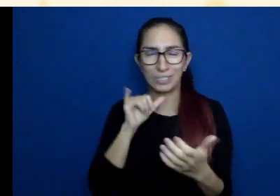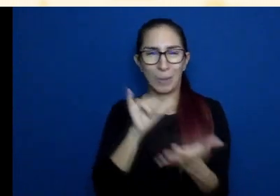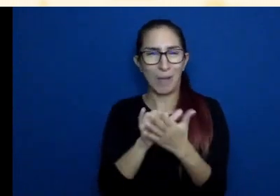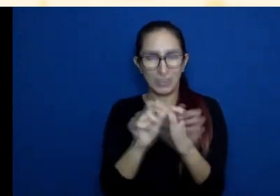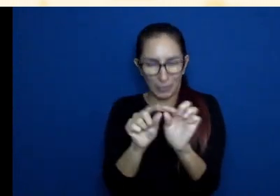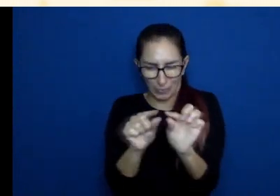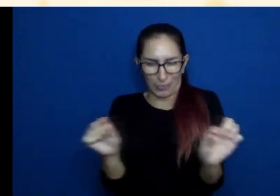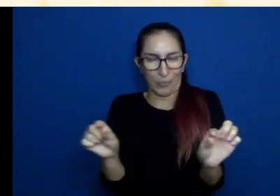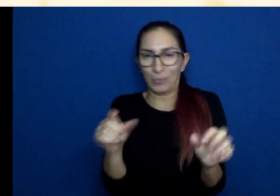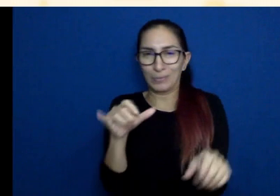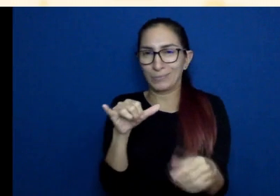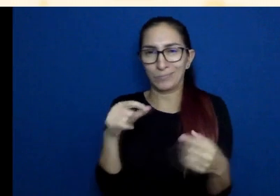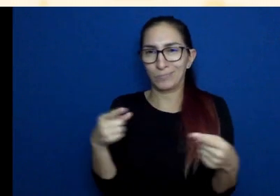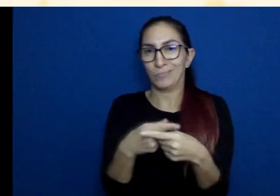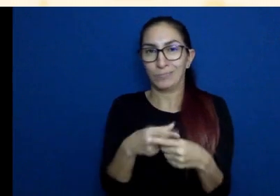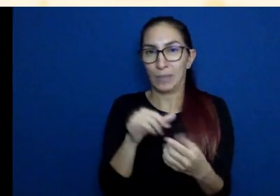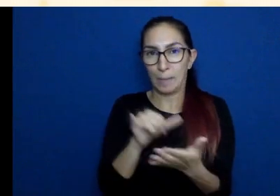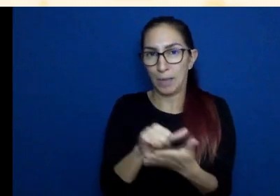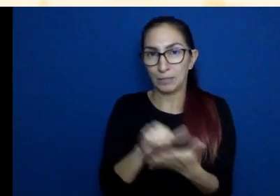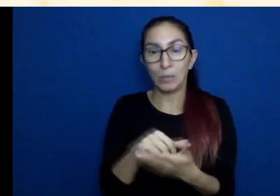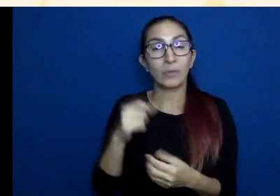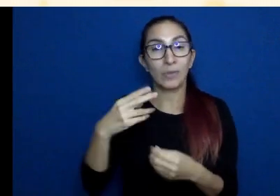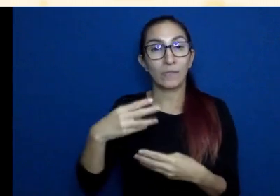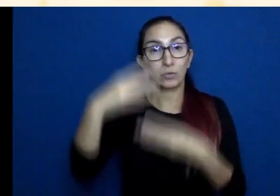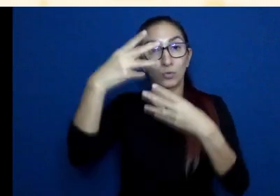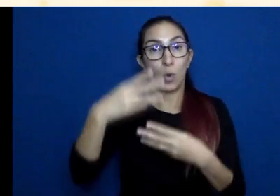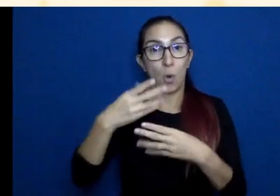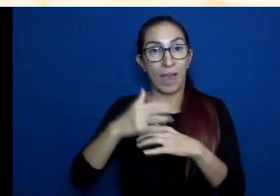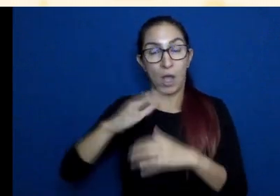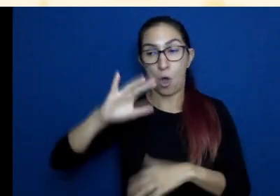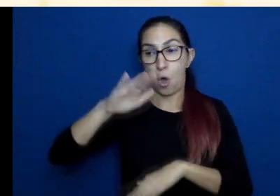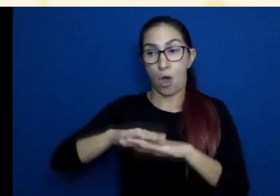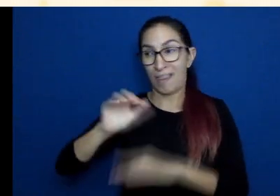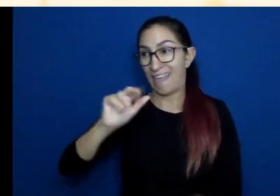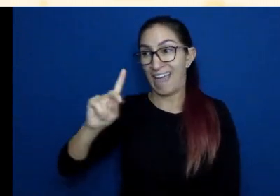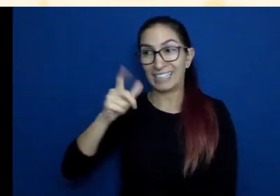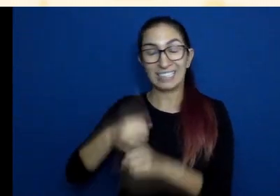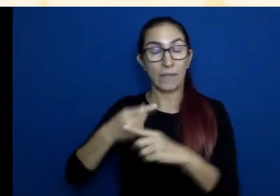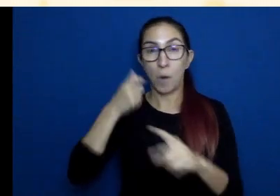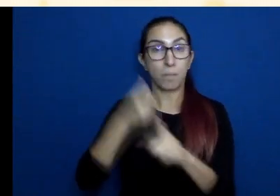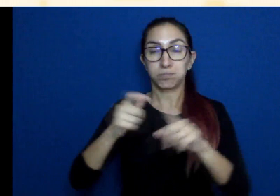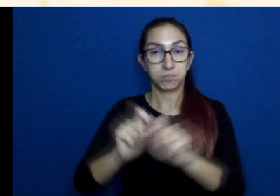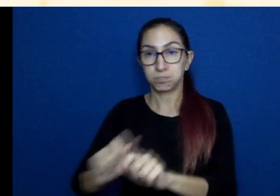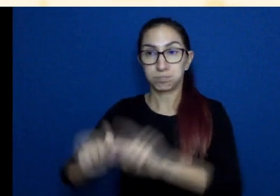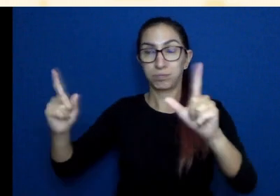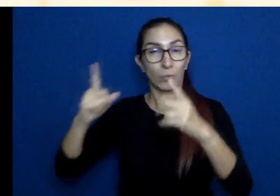at the bottom, which is impossible to access. And if you scroll on the actual ad itself,